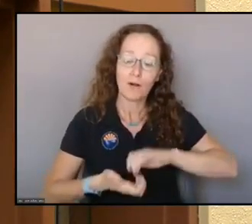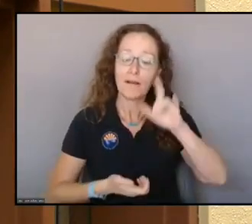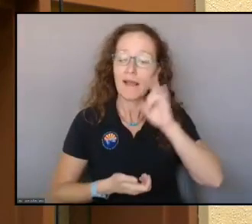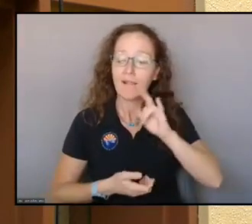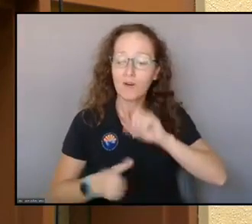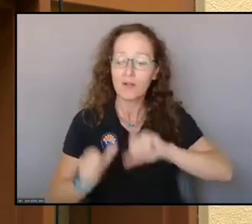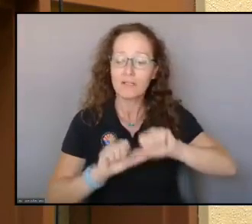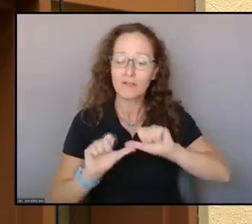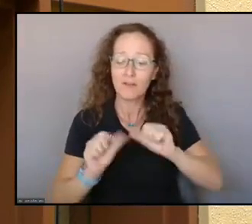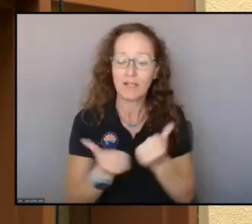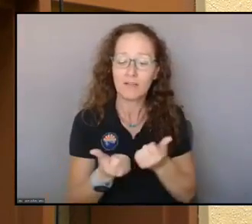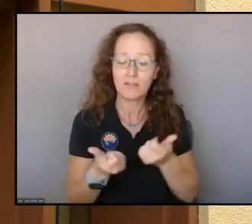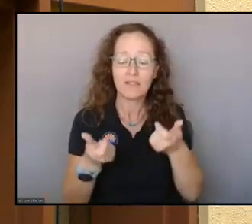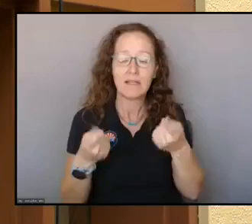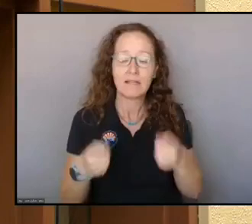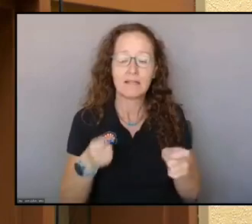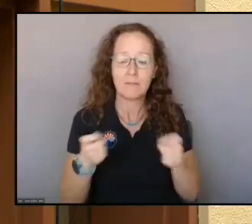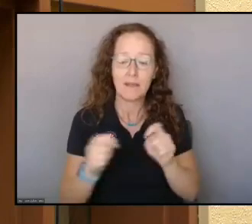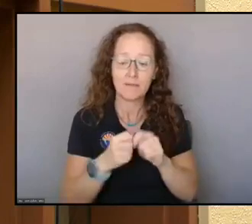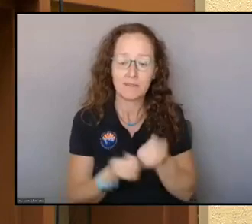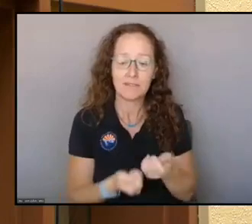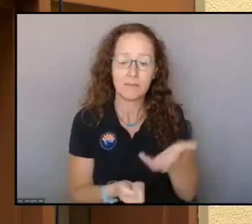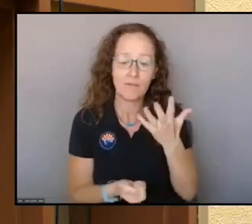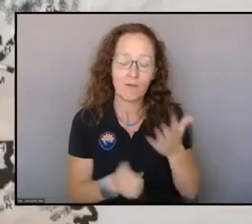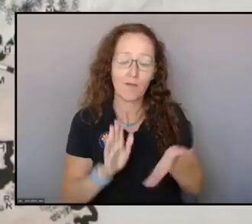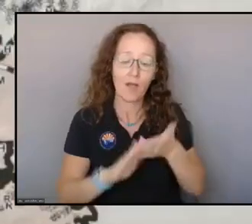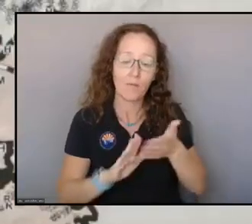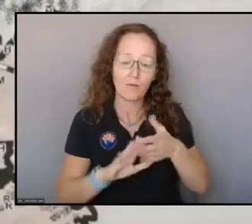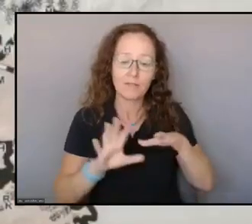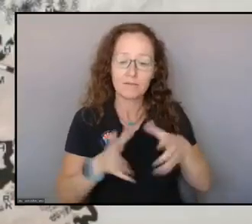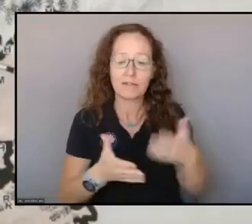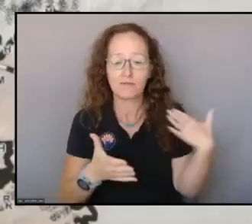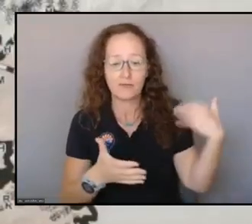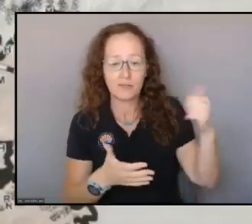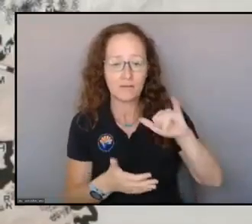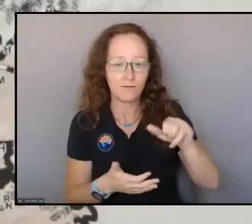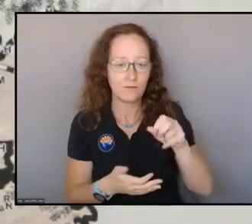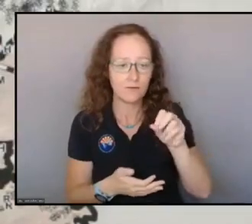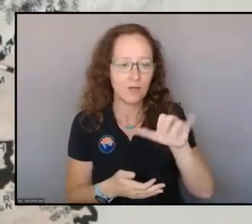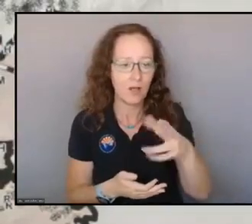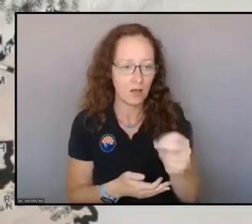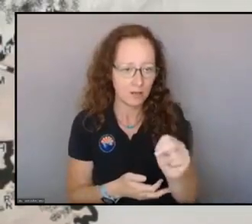AND NOW WE'LL PASS IT DOWN TO THE SOUTH, SOUTHWEST